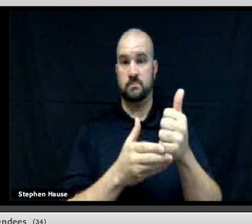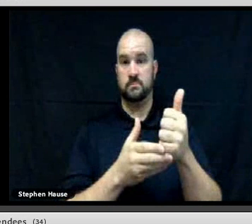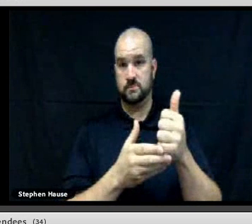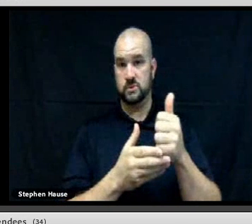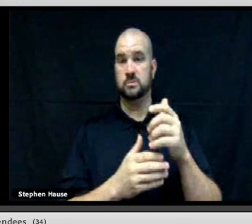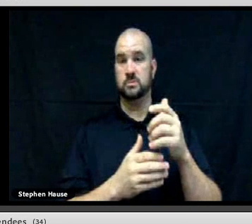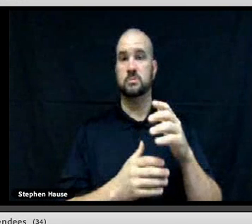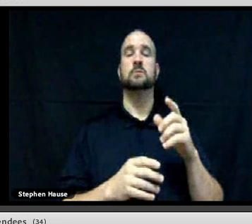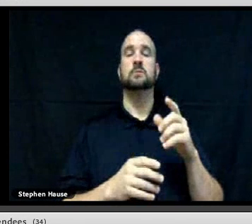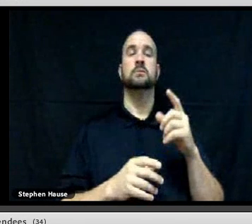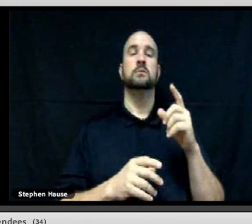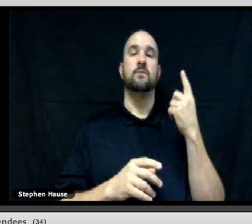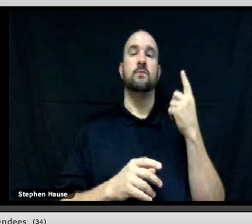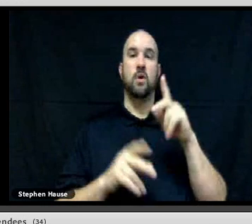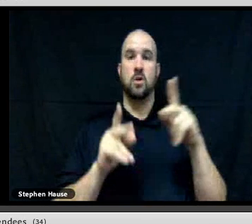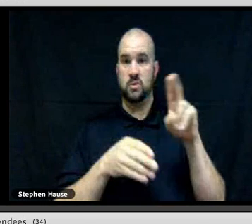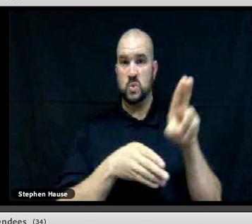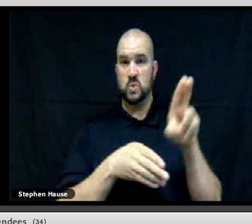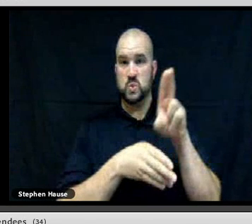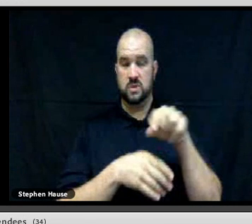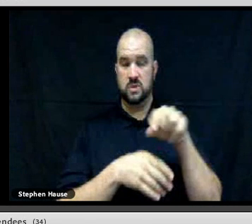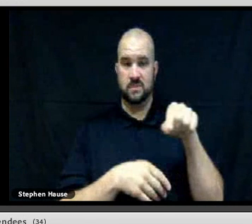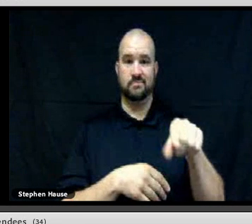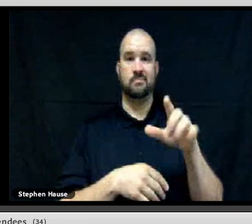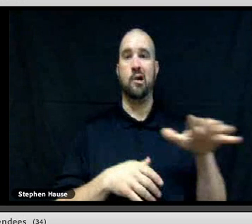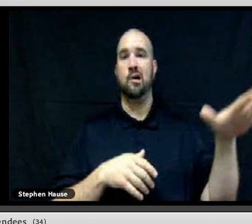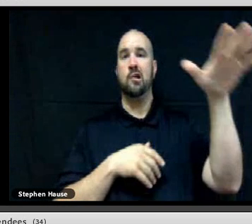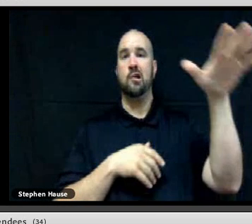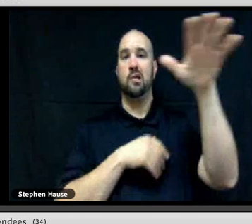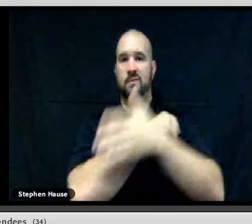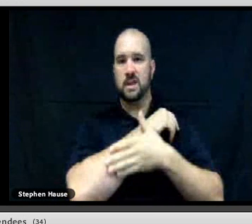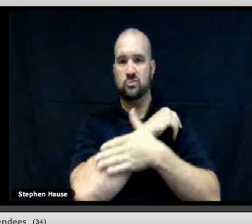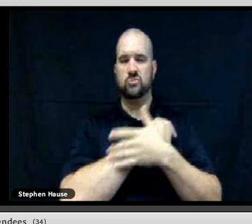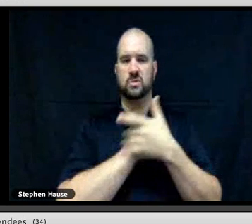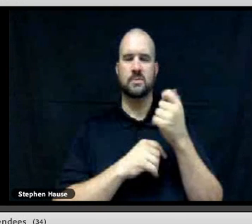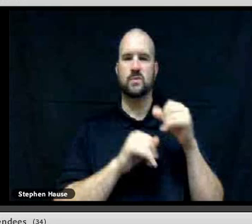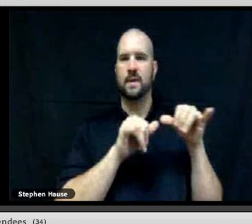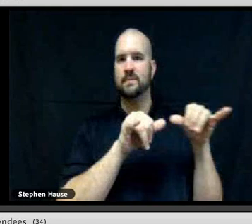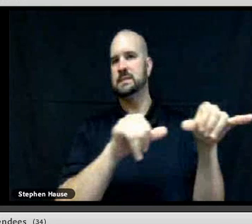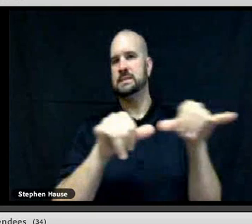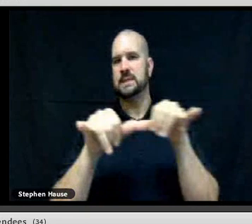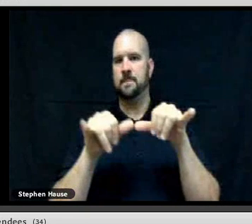uh, types of vocabularies and things like that, um, it'll be more consistent across institutions, as well.